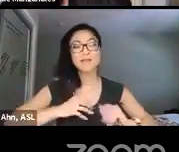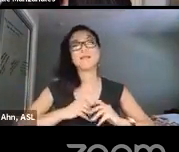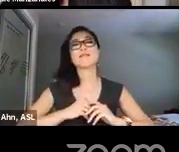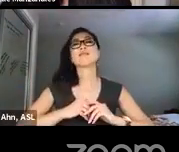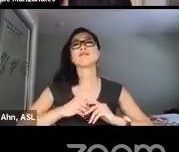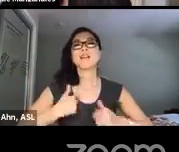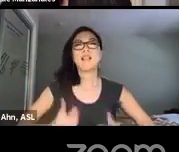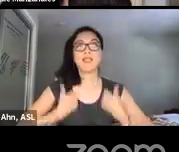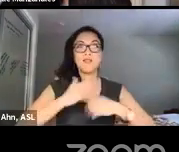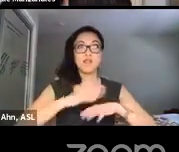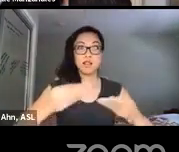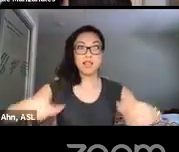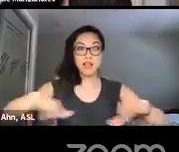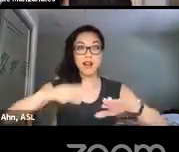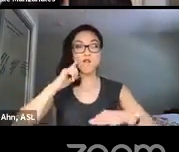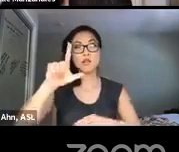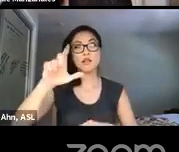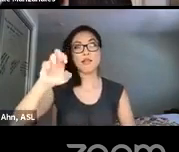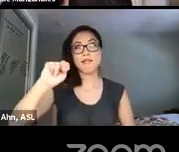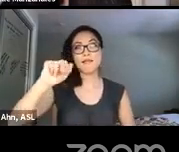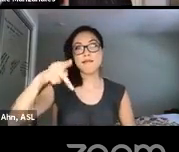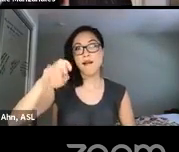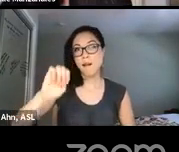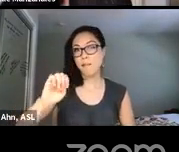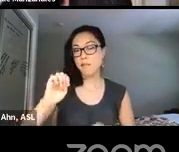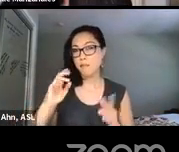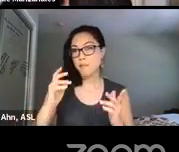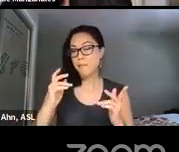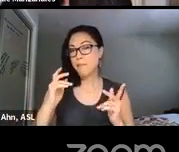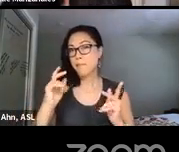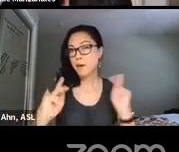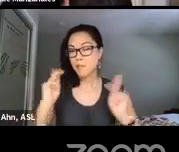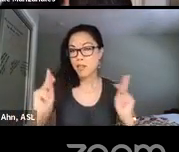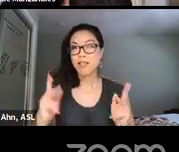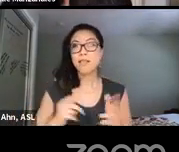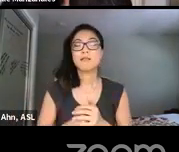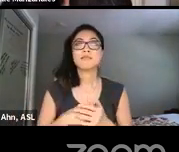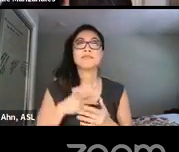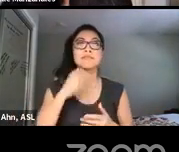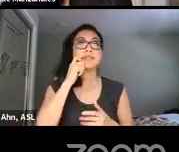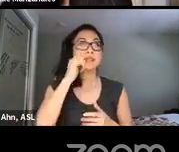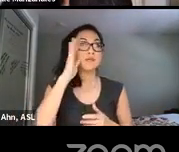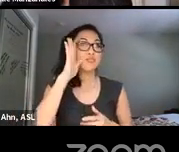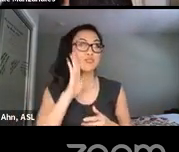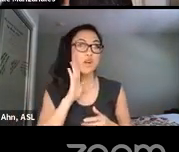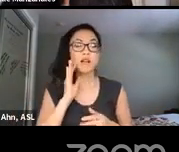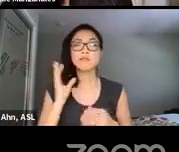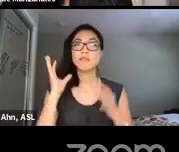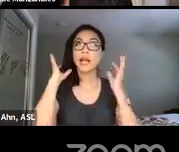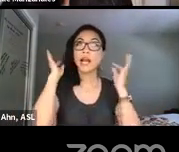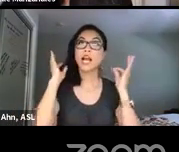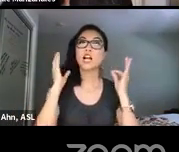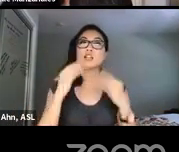I have been in the nonprofit sector for over 25 years. I'm a former public schoolteacher